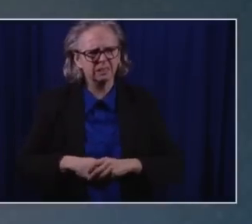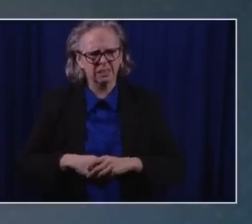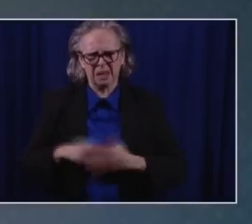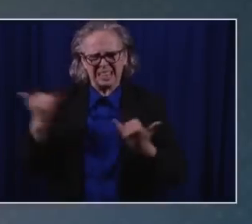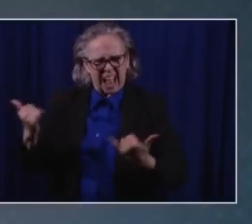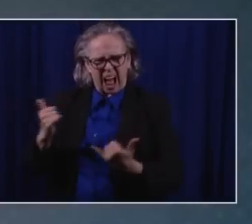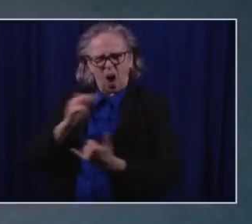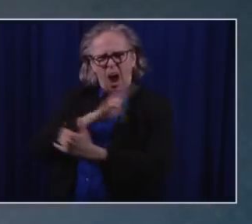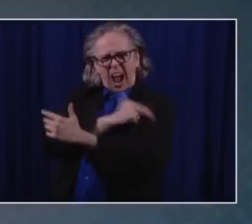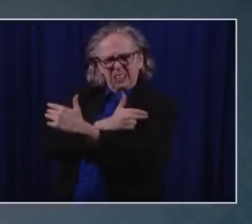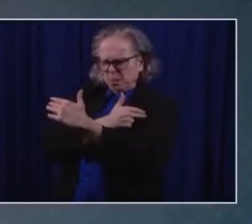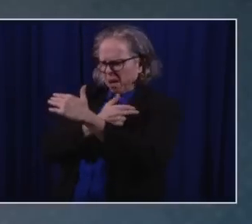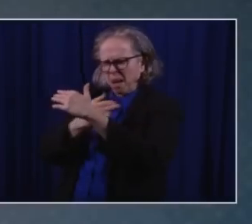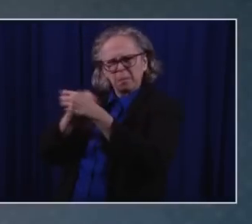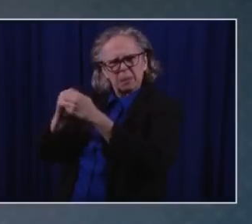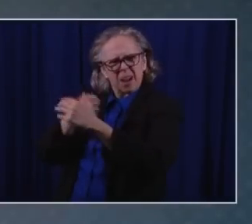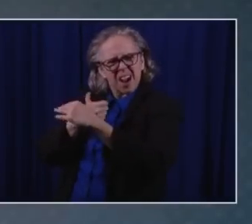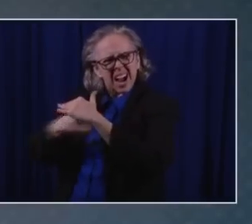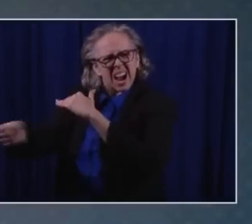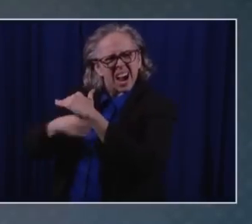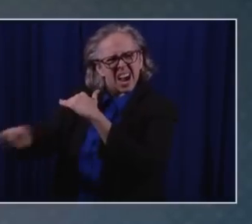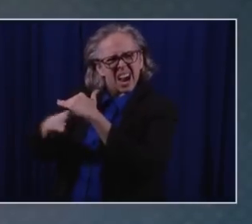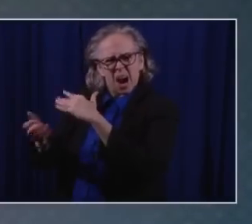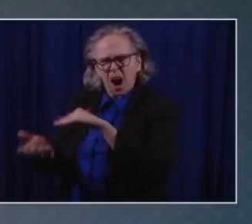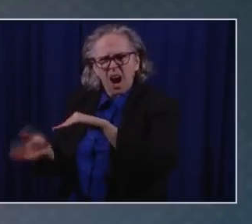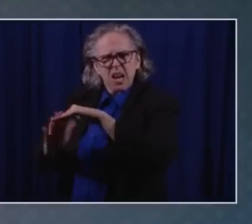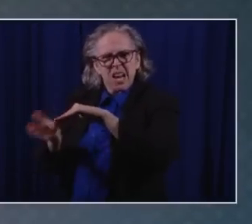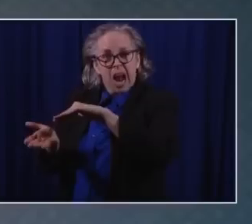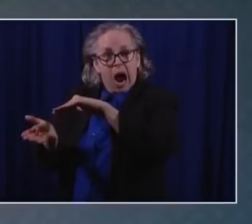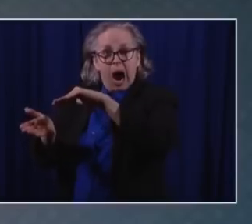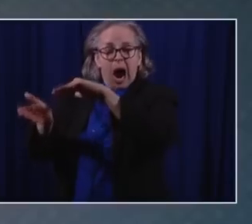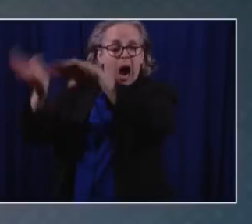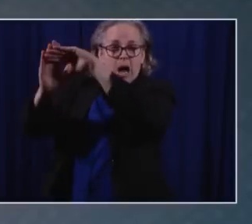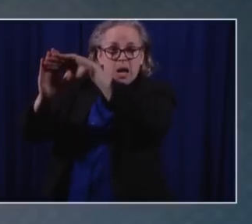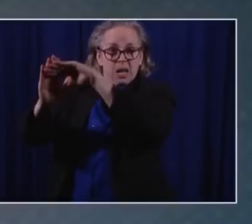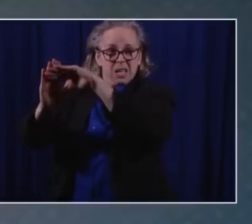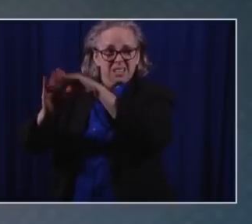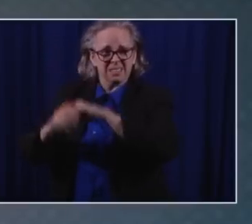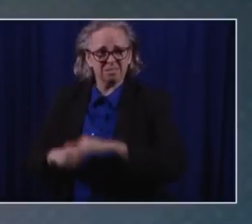significantly outstripped that number in terms of the number of people actually being infected. I did is on call at